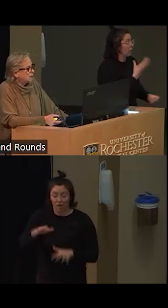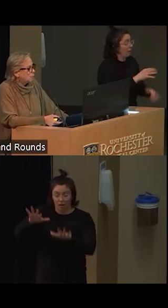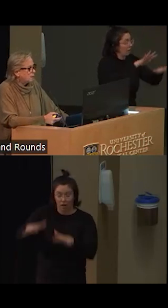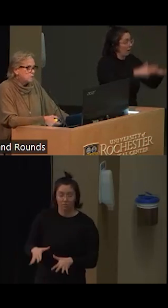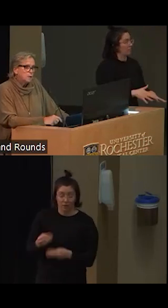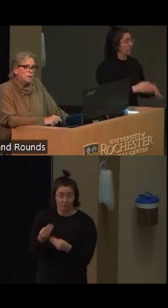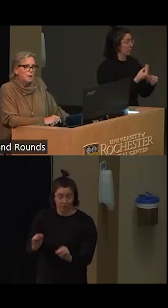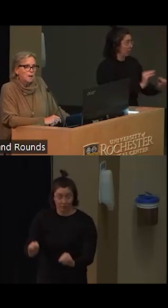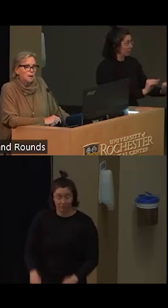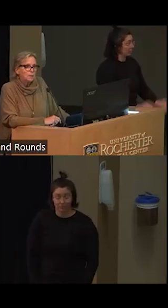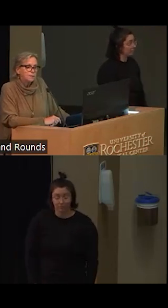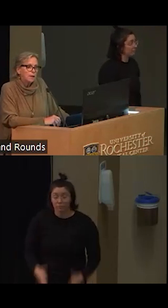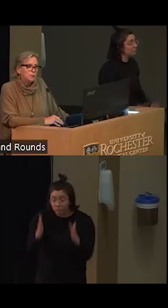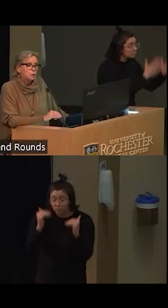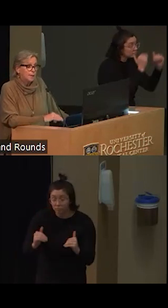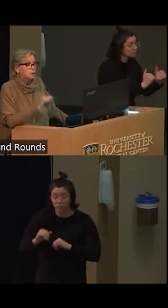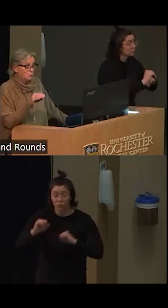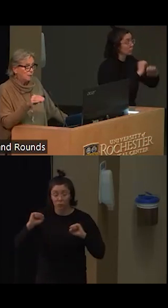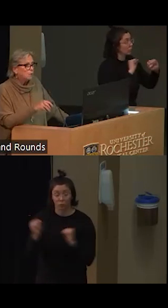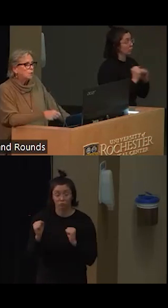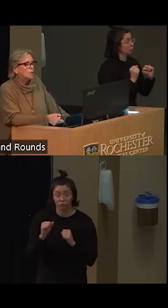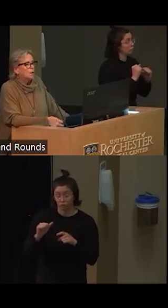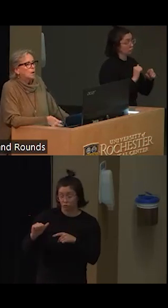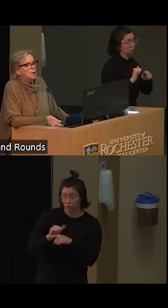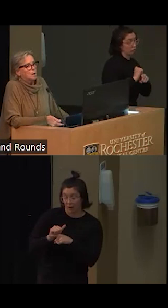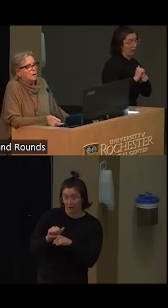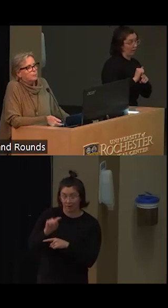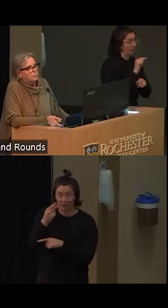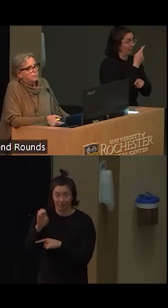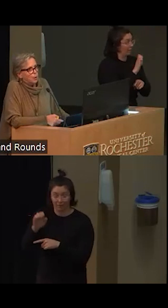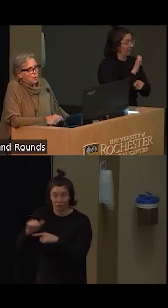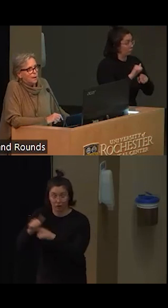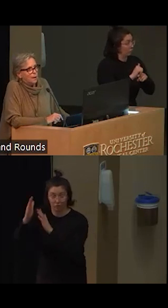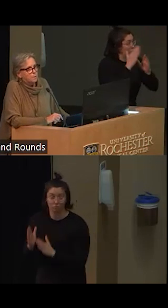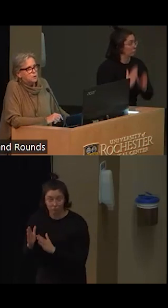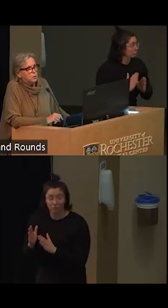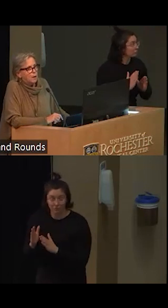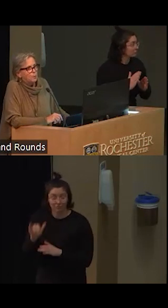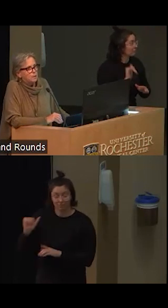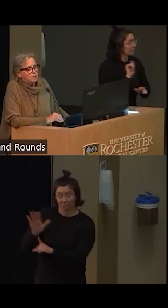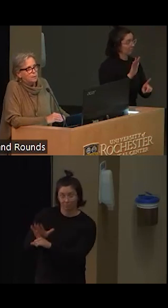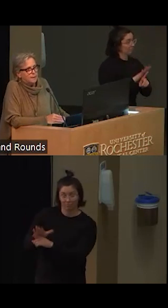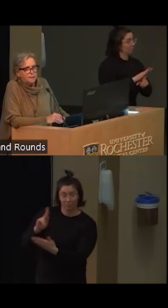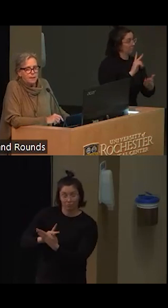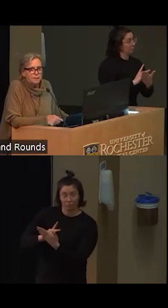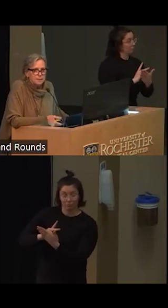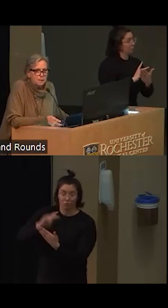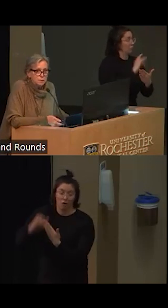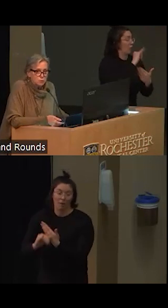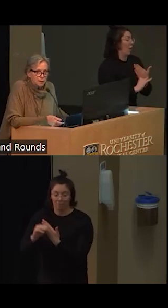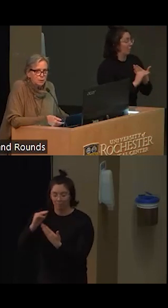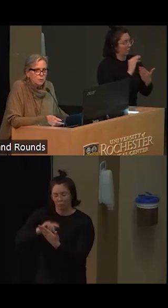in the winter we developed to train the trainers program to help we ended up having six trainers